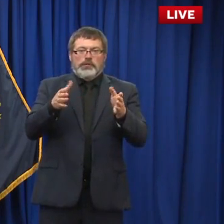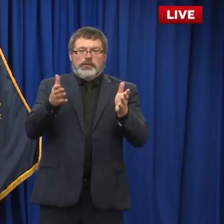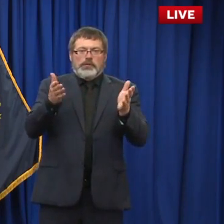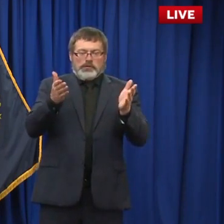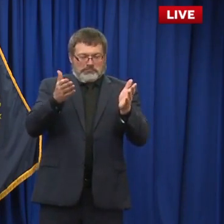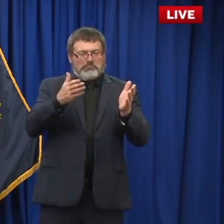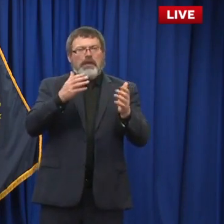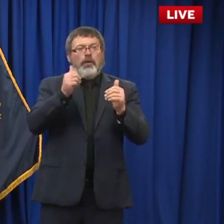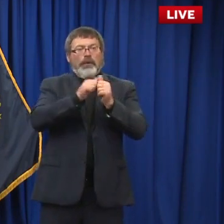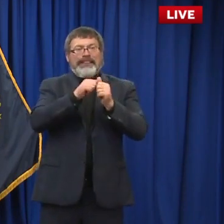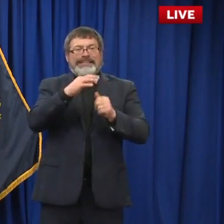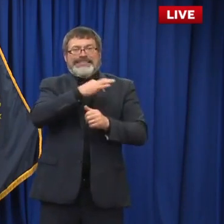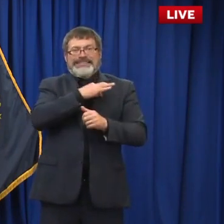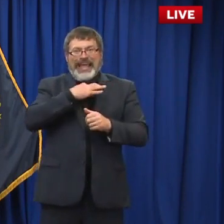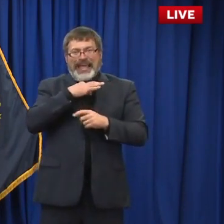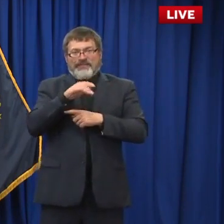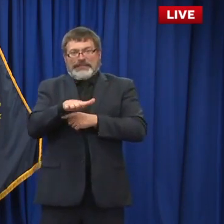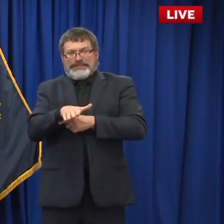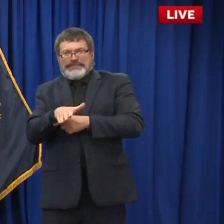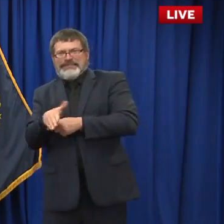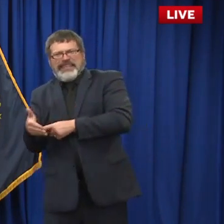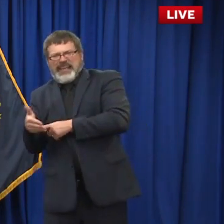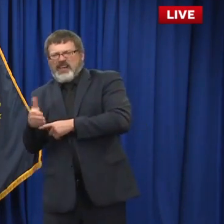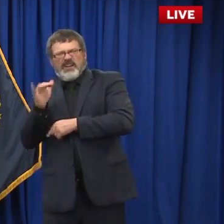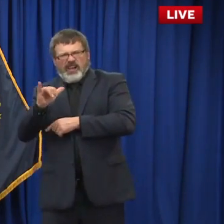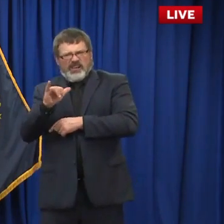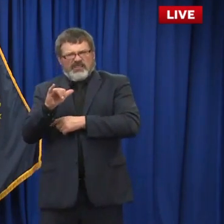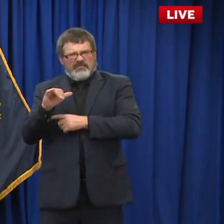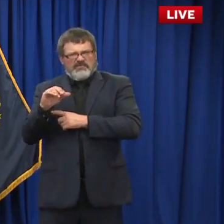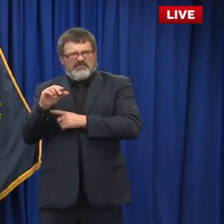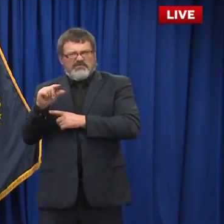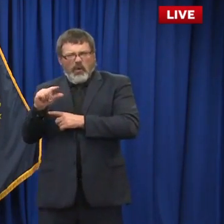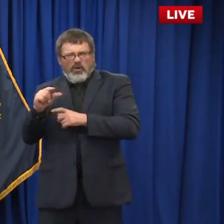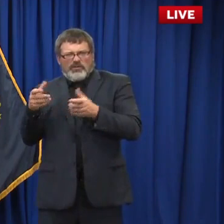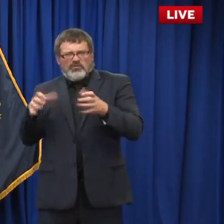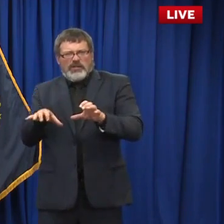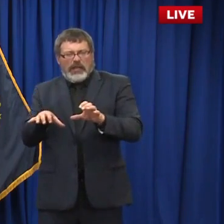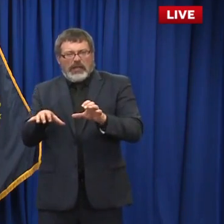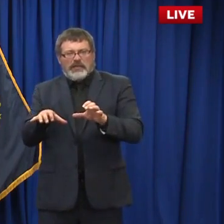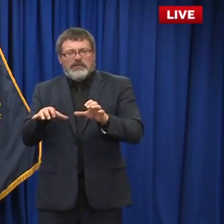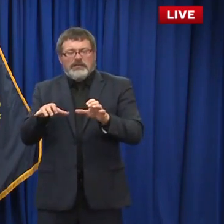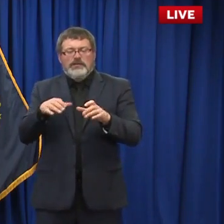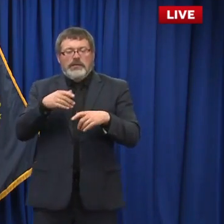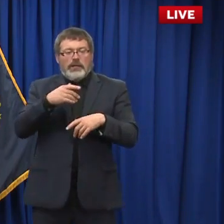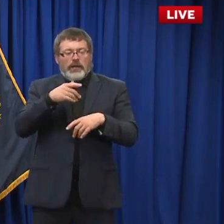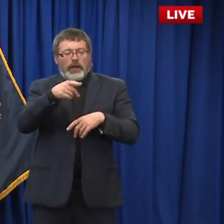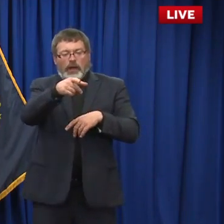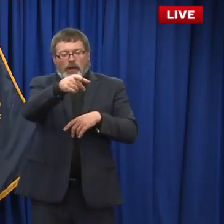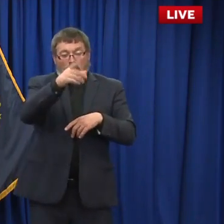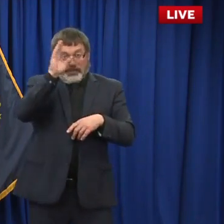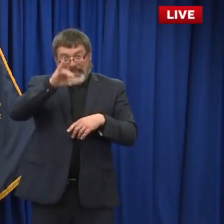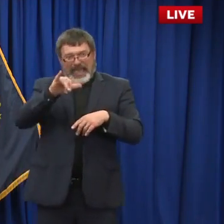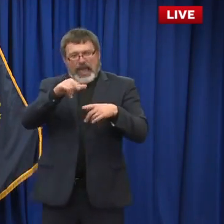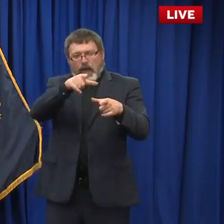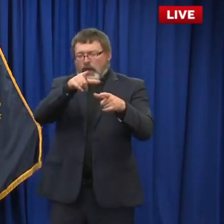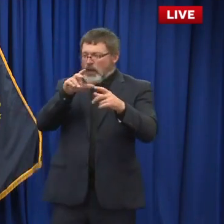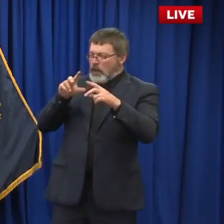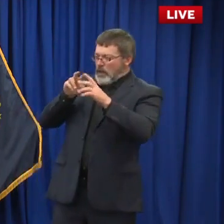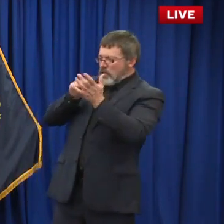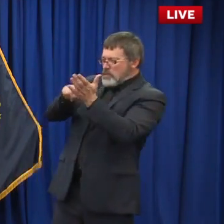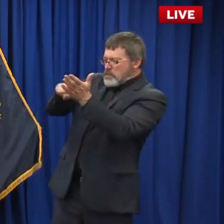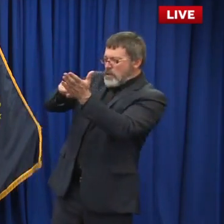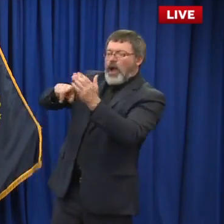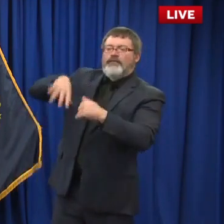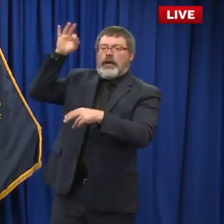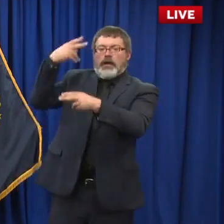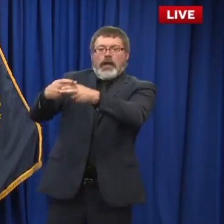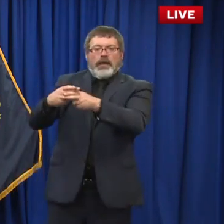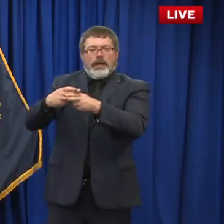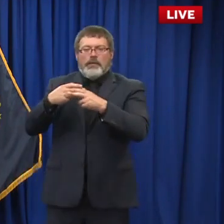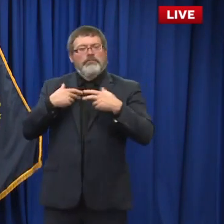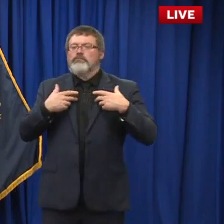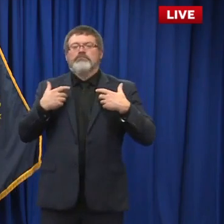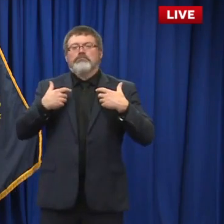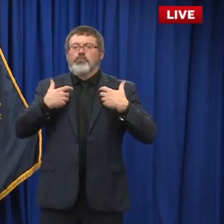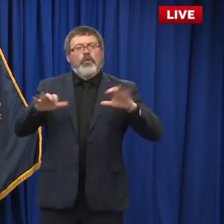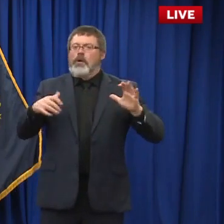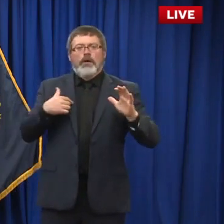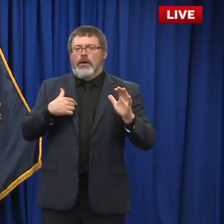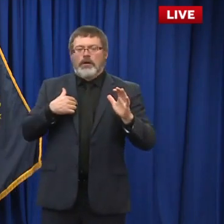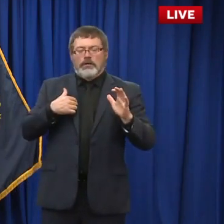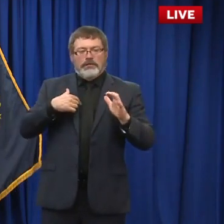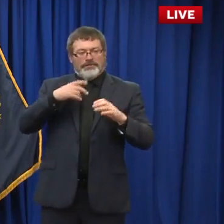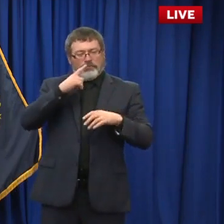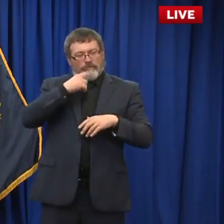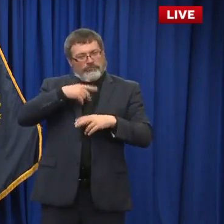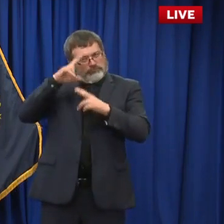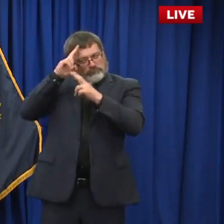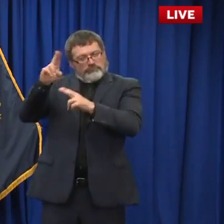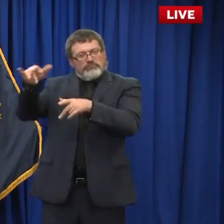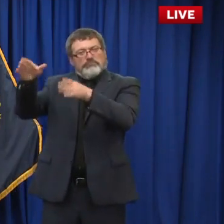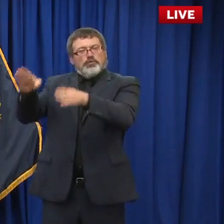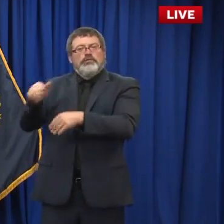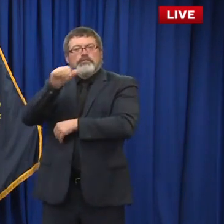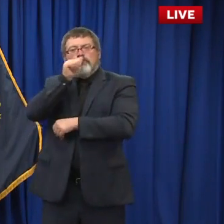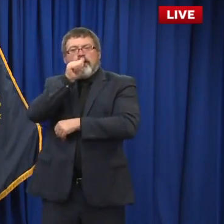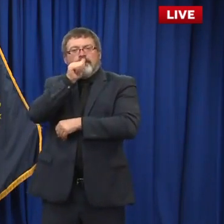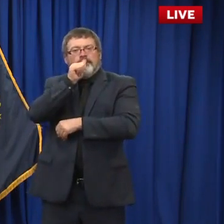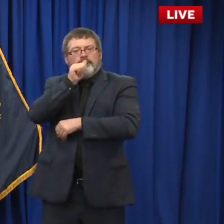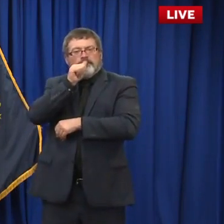BECAUSE EMPLOYEE DEATH IS NOT THAT COMMON IN NIP HEALTH CARE FACILITY, YOU CAN CONSTRUCTIVELY IDENTIFY WHO THAT PERSON WAS AND WHAT THAT PERSON DIED OF AND WE TAKE PRIVACY TO THE HIGHEST